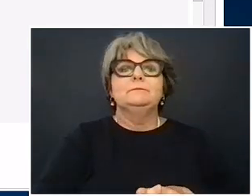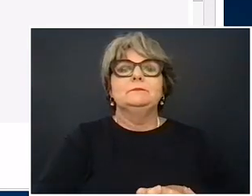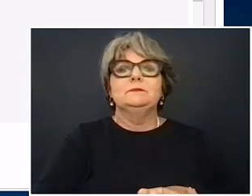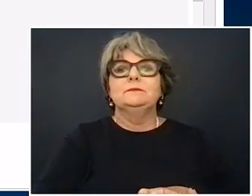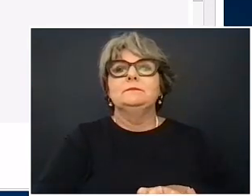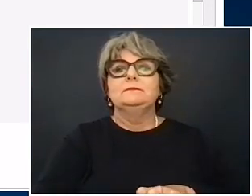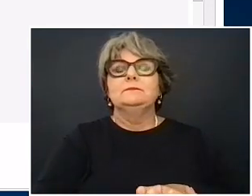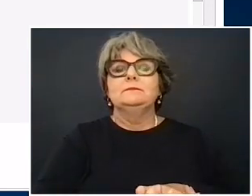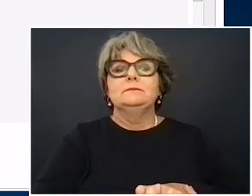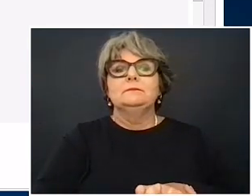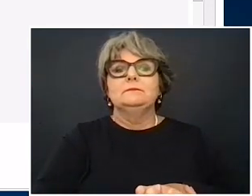Thank you, Herman. Jamie.